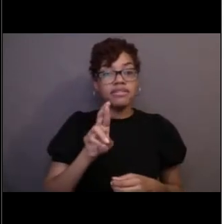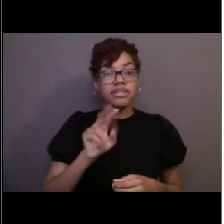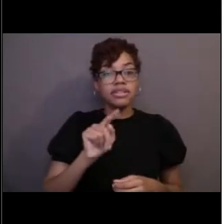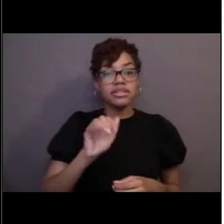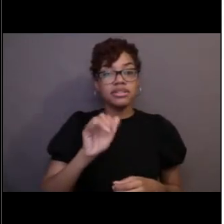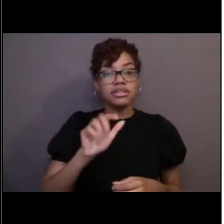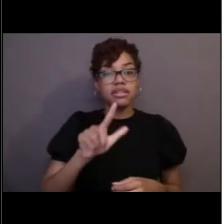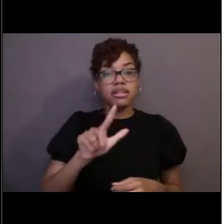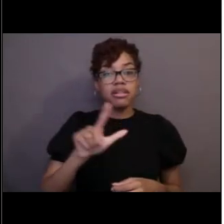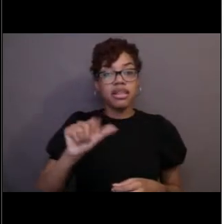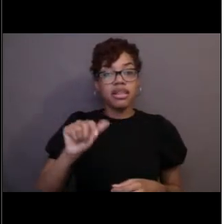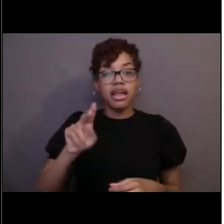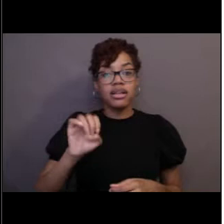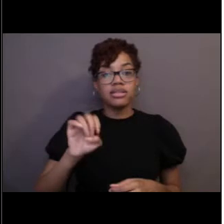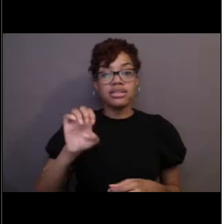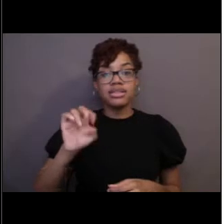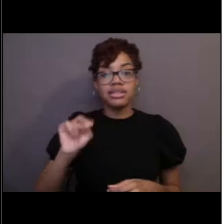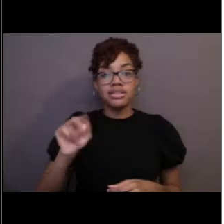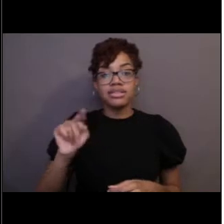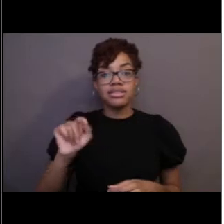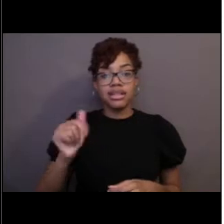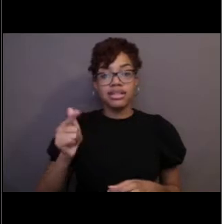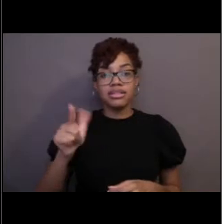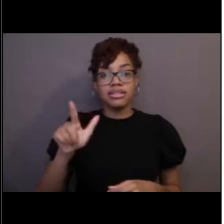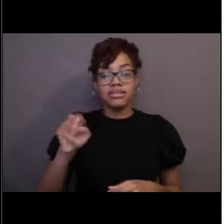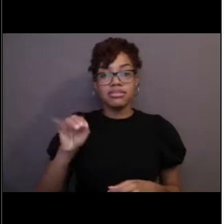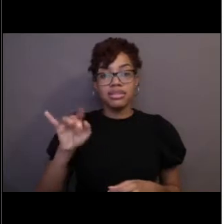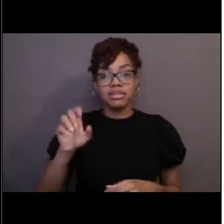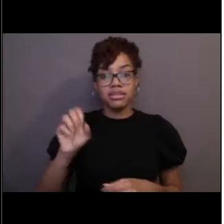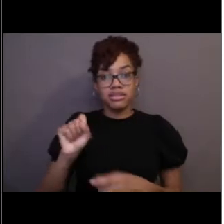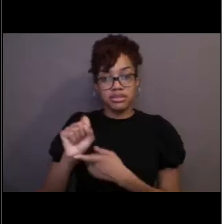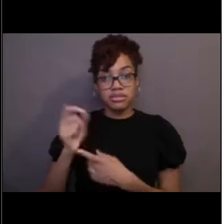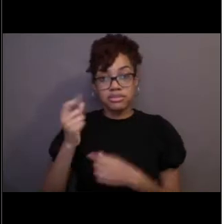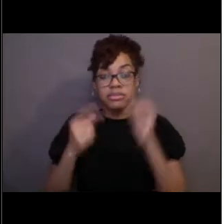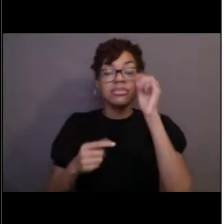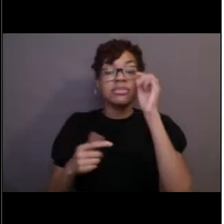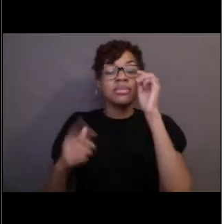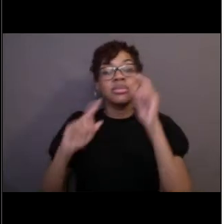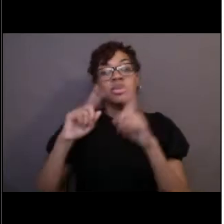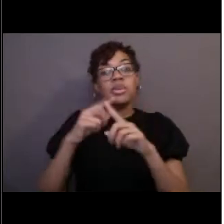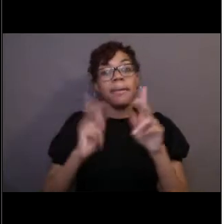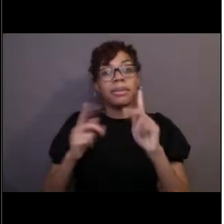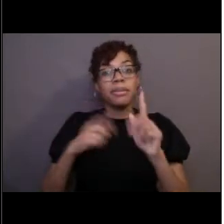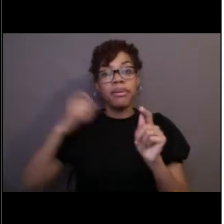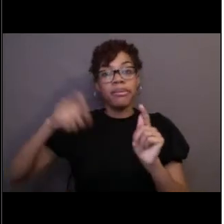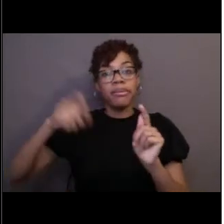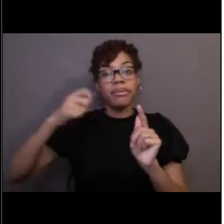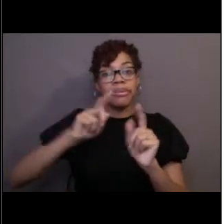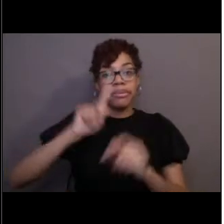has to have some indicator that it's there so fishermen know how to retrieve it, where it is. And that indicator usually is a line,